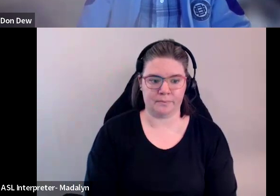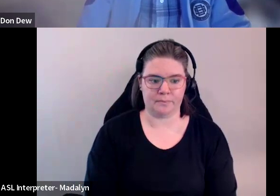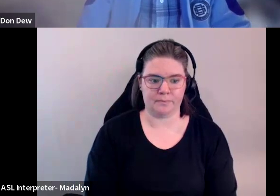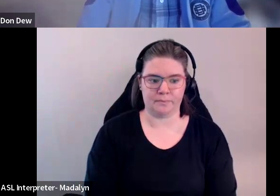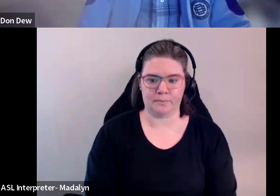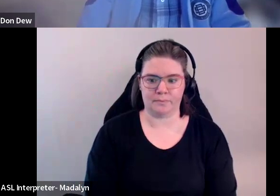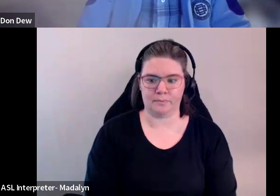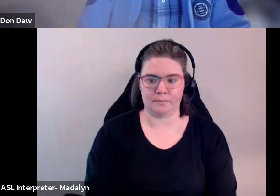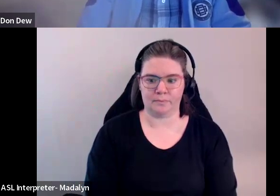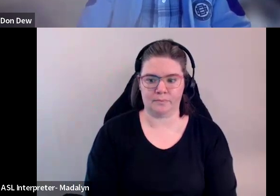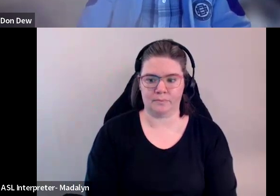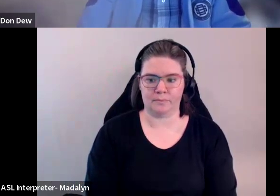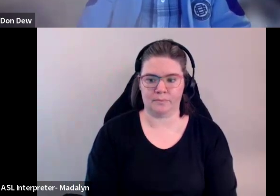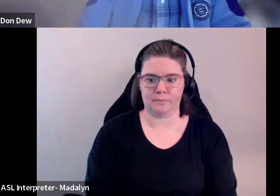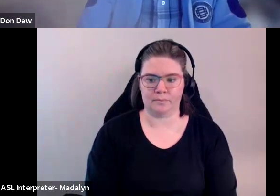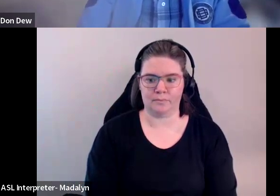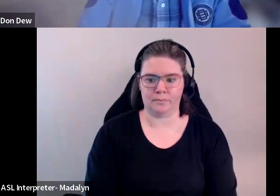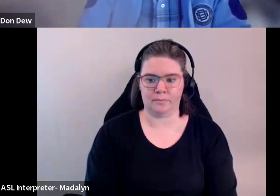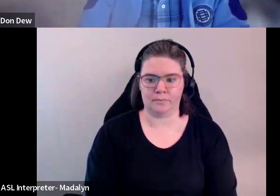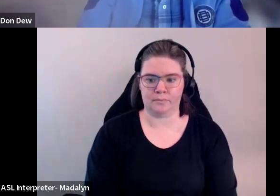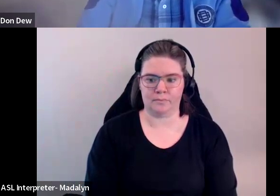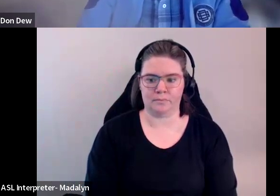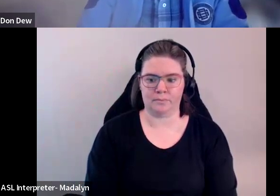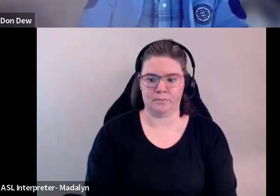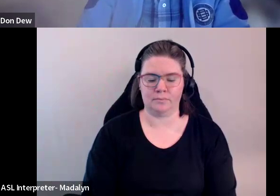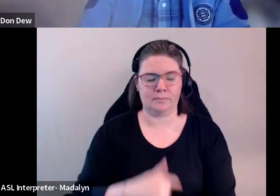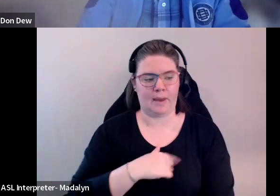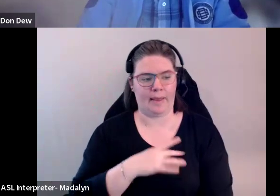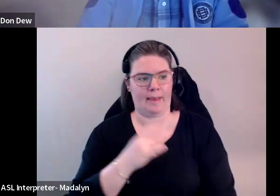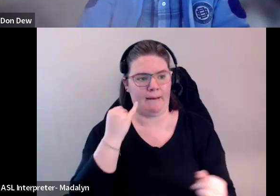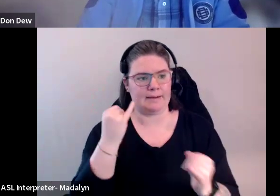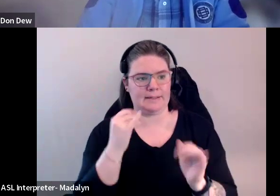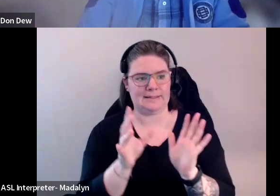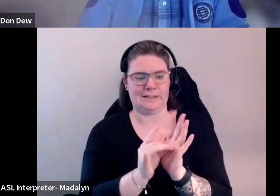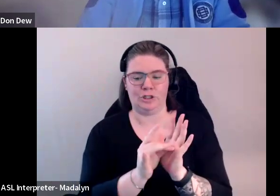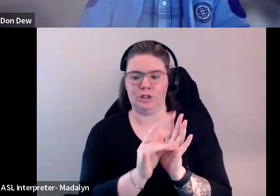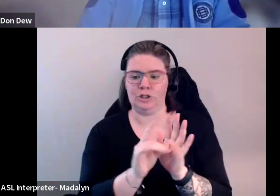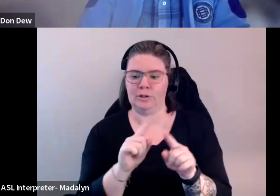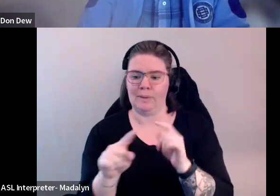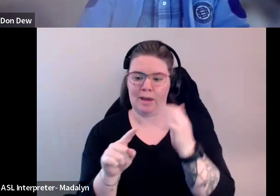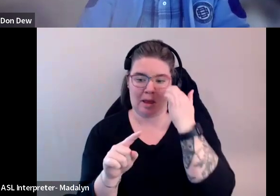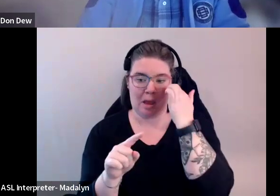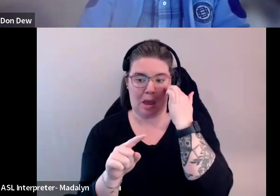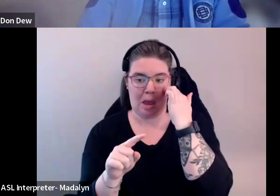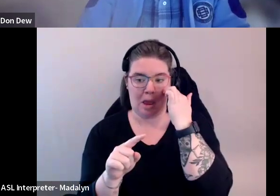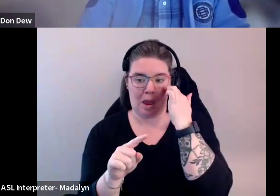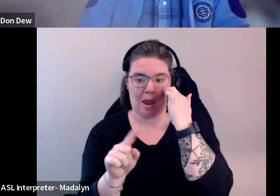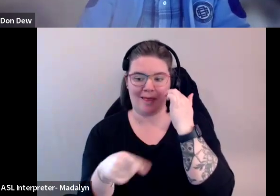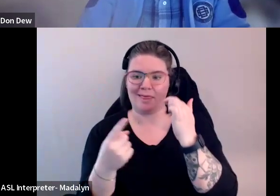Brooke Wilson (she/her): I really like the idea of Brooke Wilson (she/her): the sticker, but I think the sticker has moved to. They just ask. And so now it's just